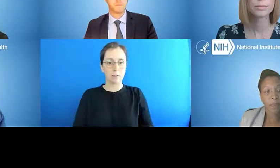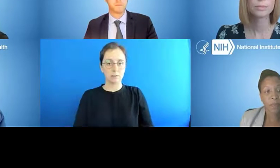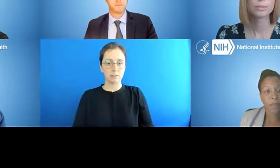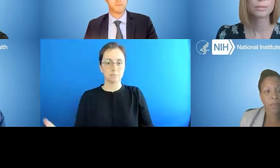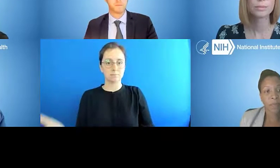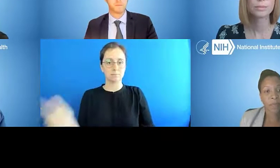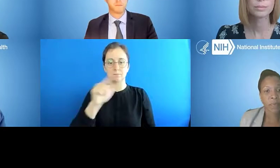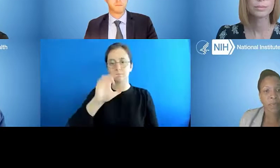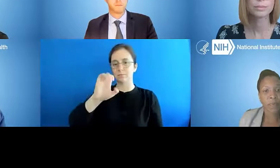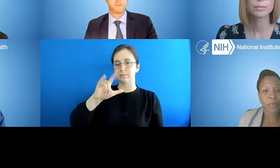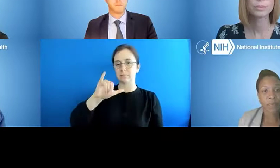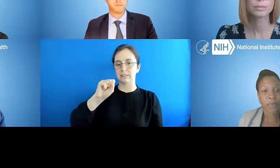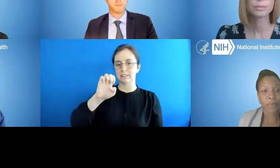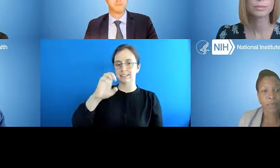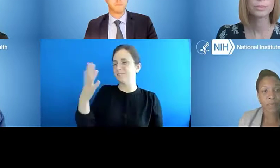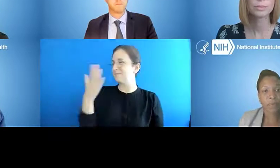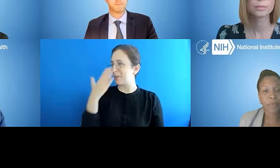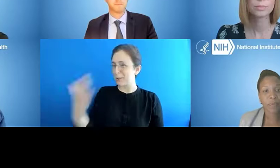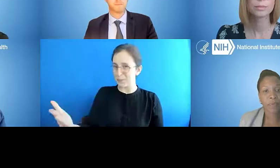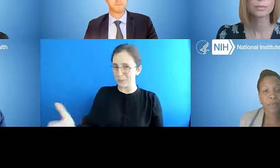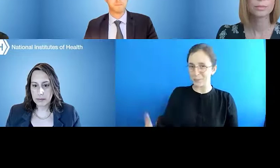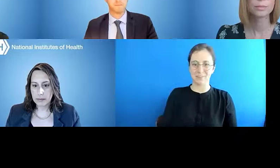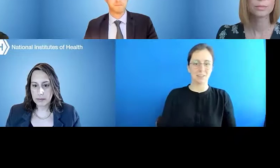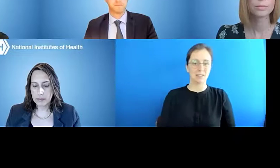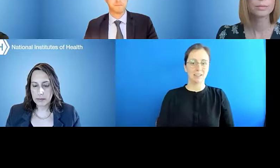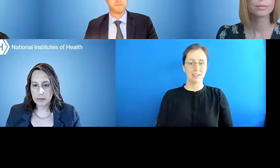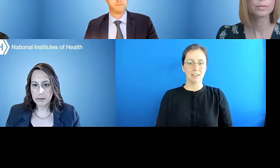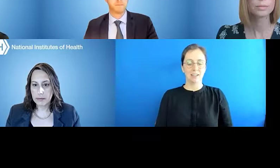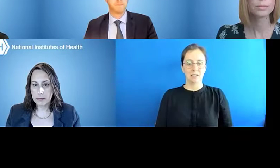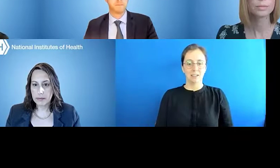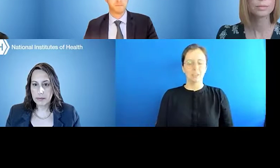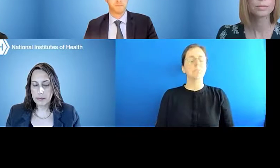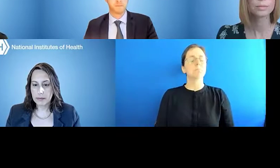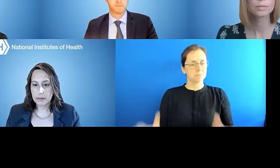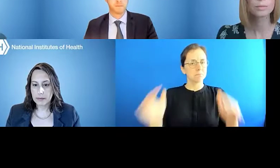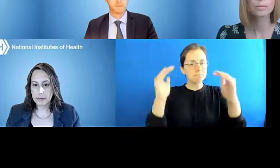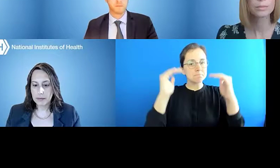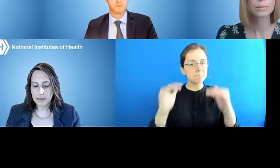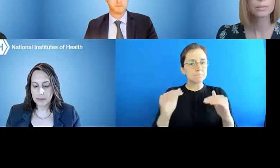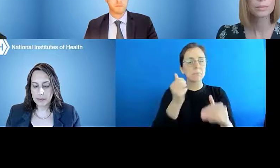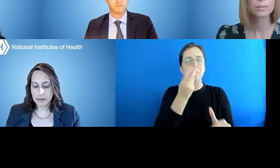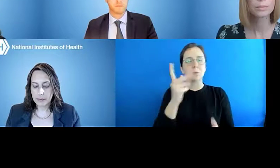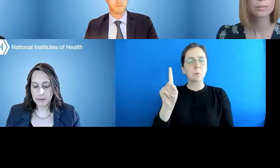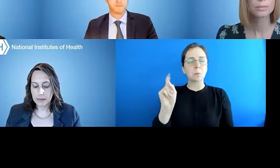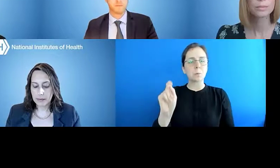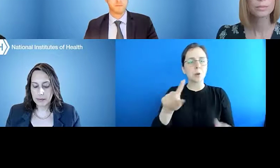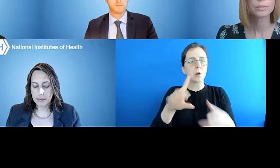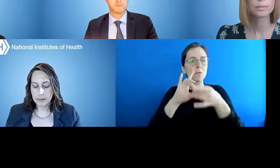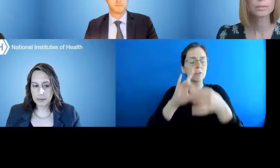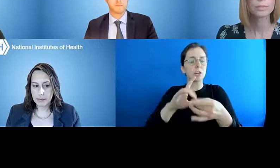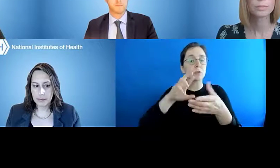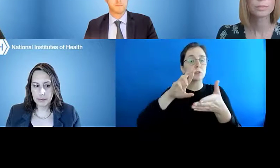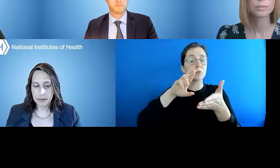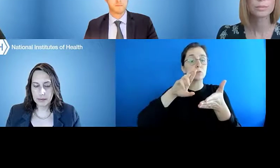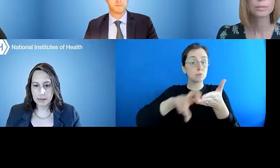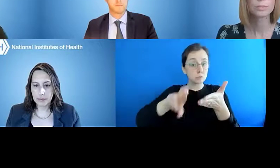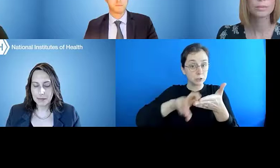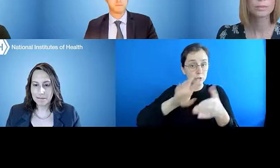Elyse Sullivan: Thank you. We have a few questions about research involving humans,